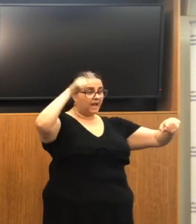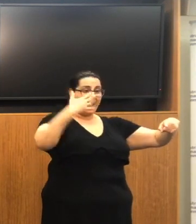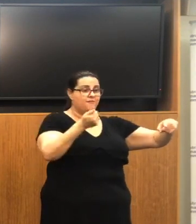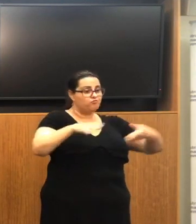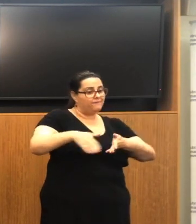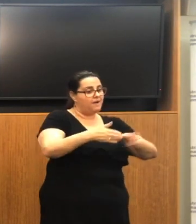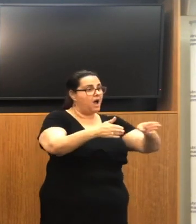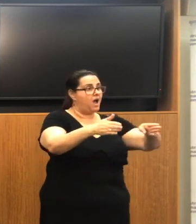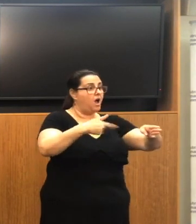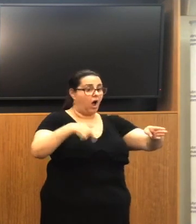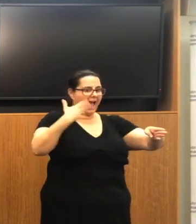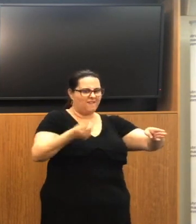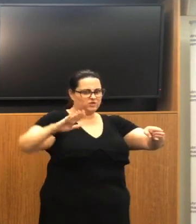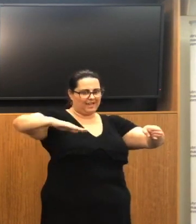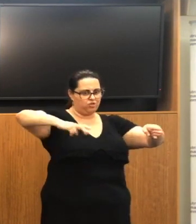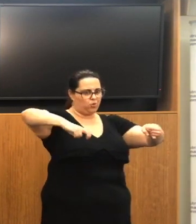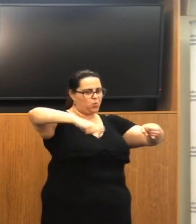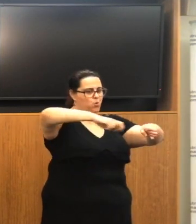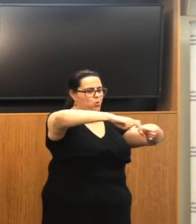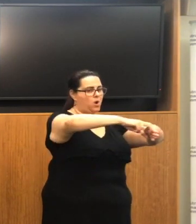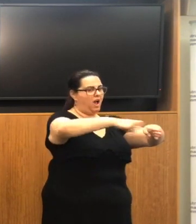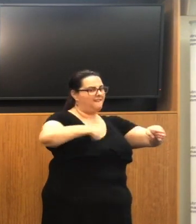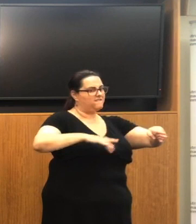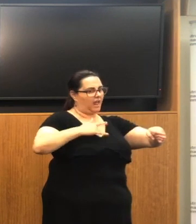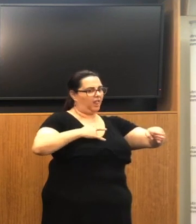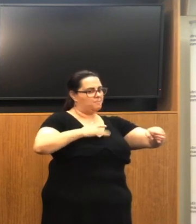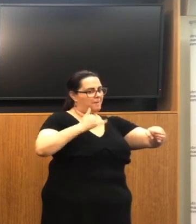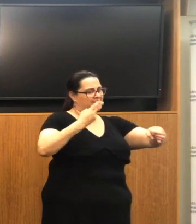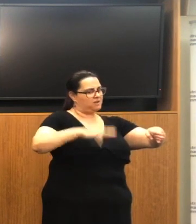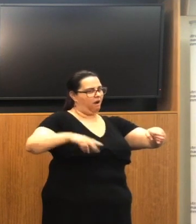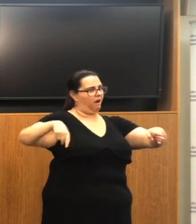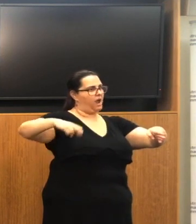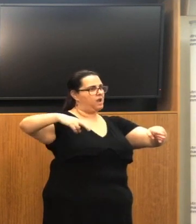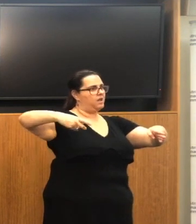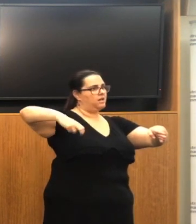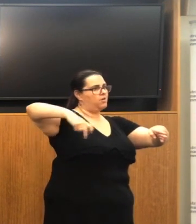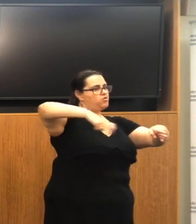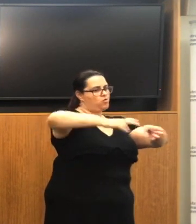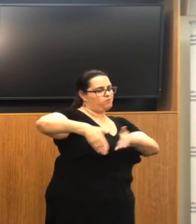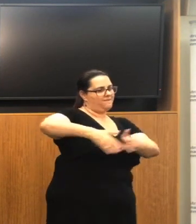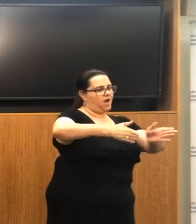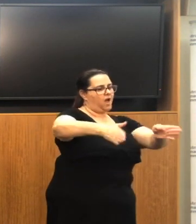But, with the prayers and tears, we made it. And I'm very thankful for that.